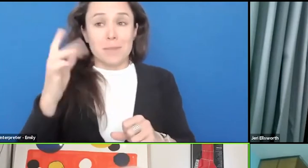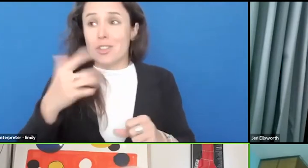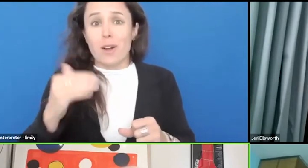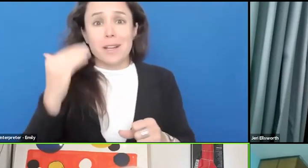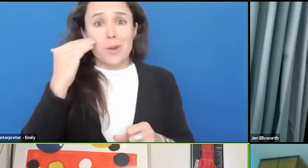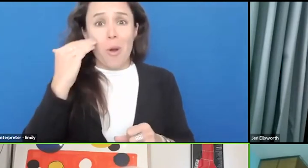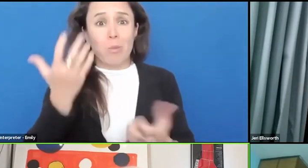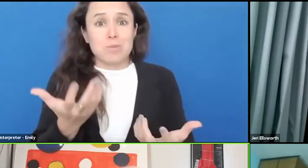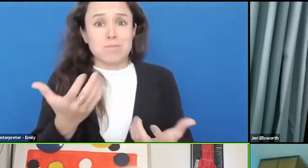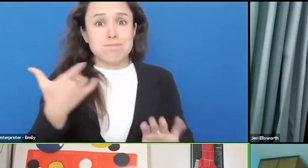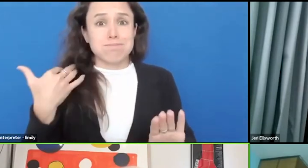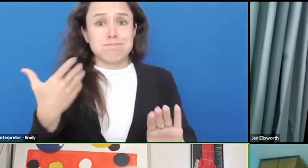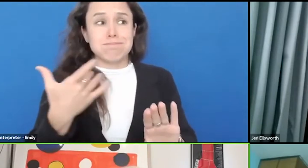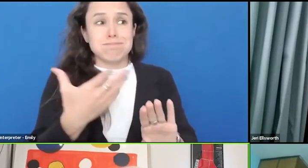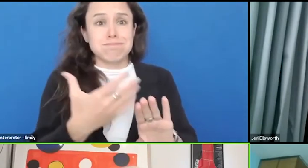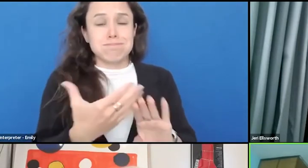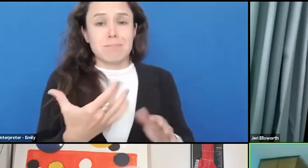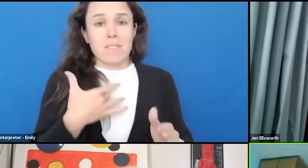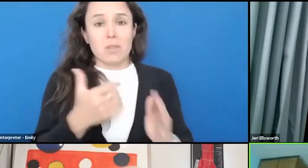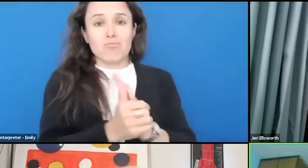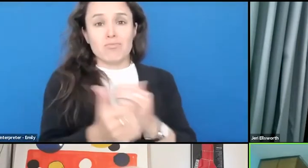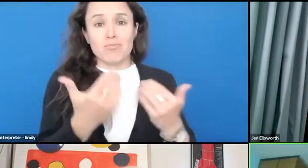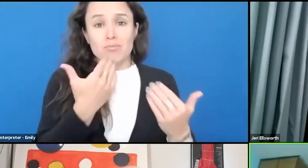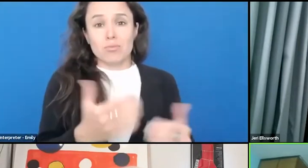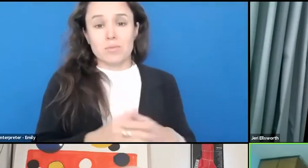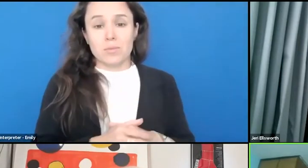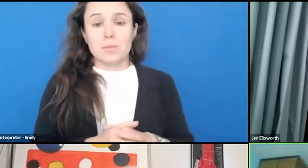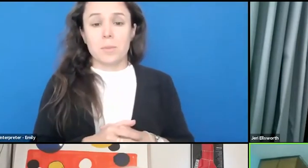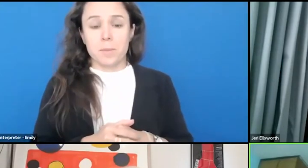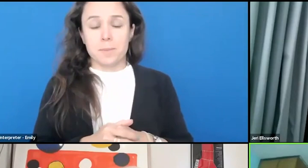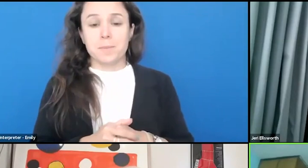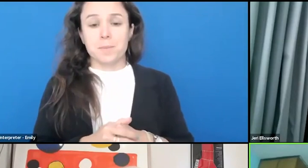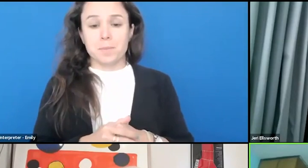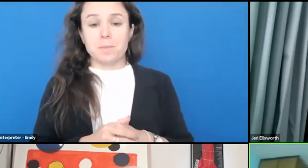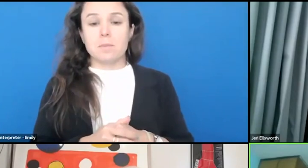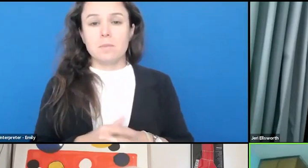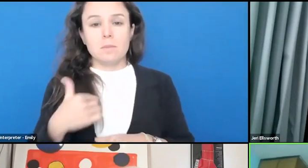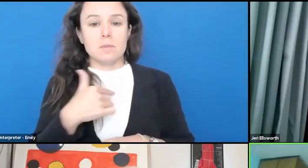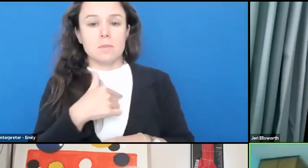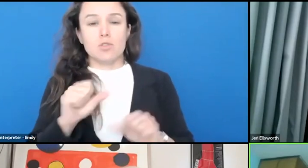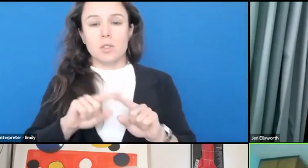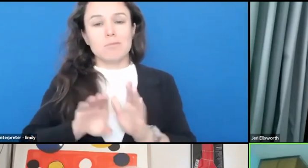So you know as we are trying to build a relationship with things,